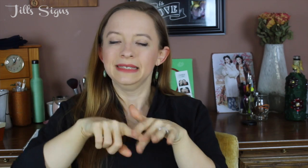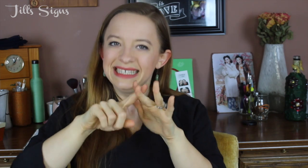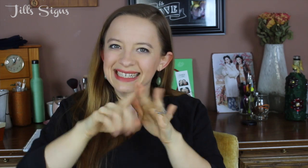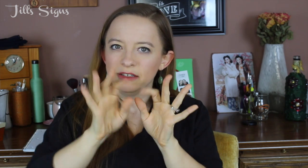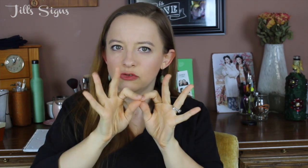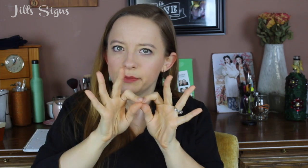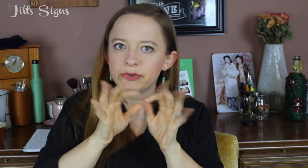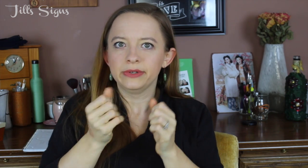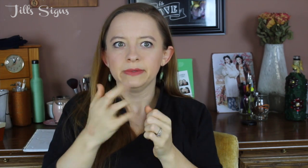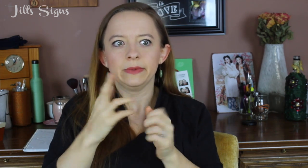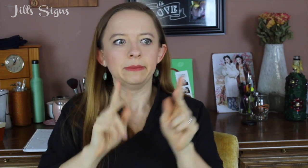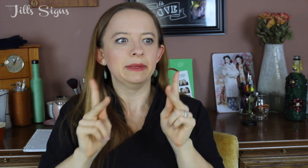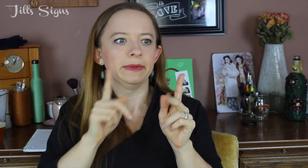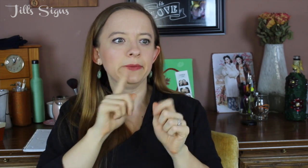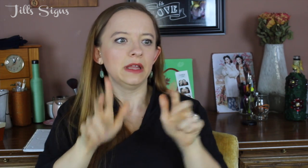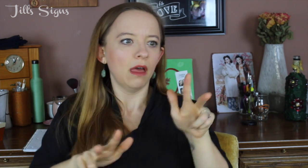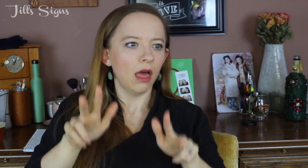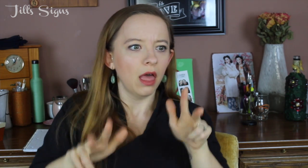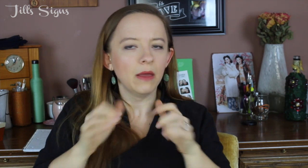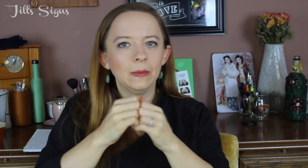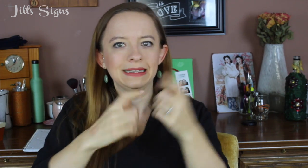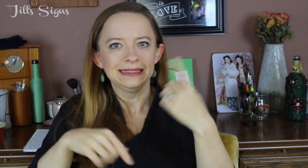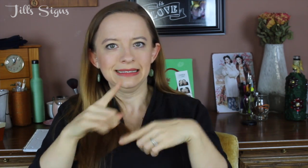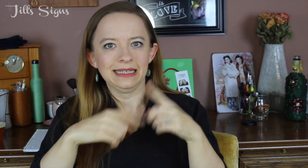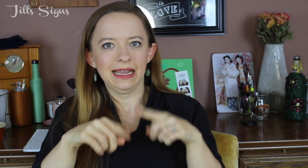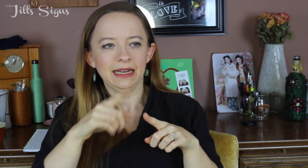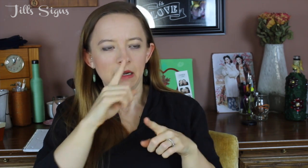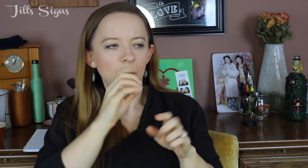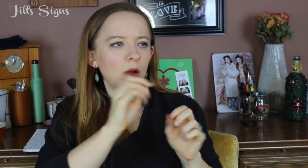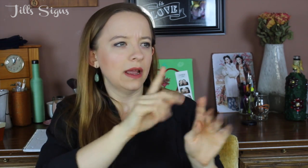So a lot of times with beginning interpreters, or if someone doesn't really